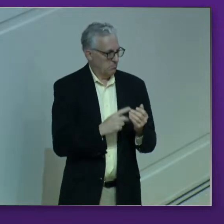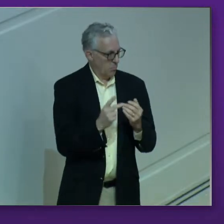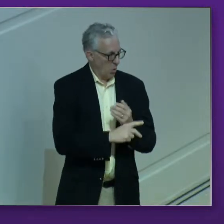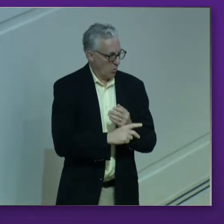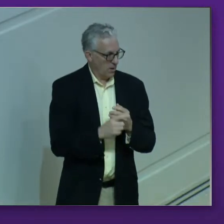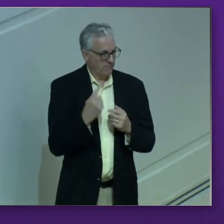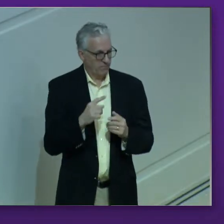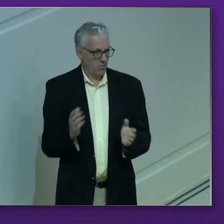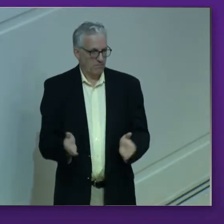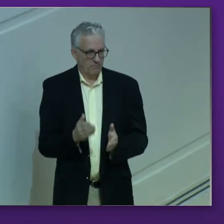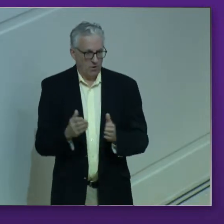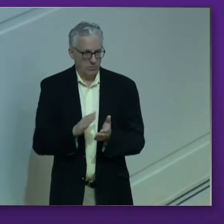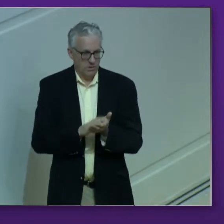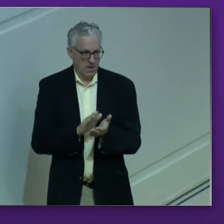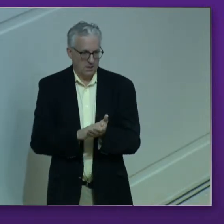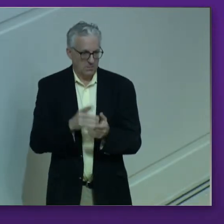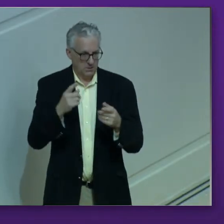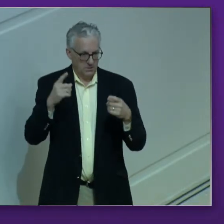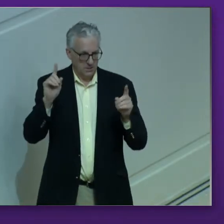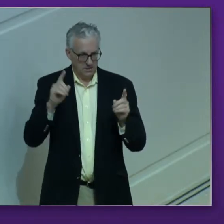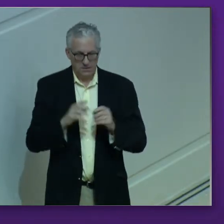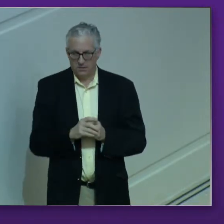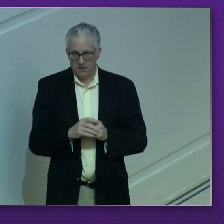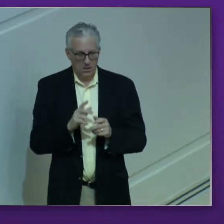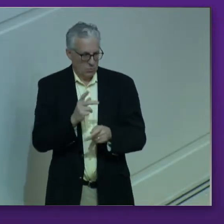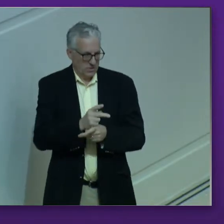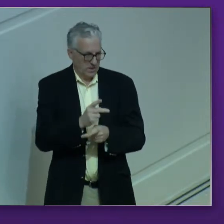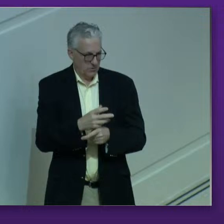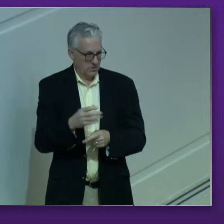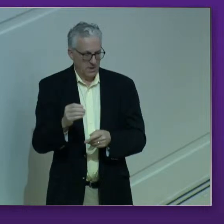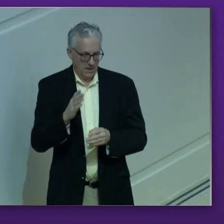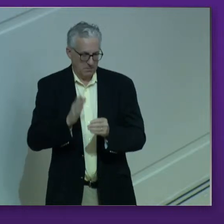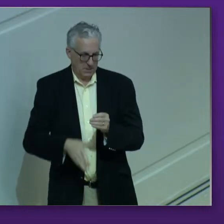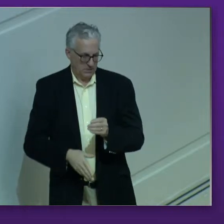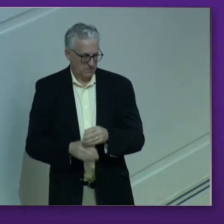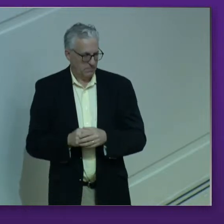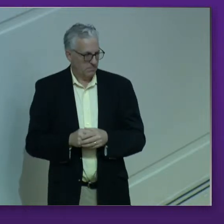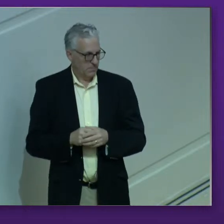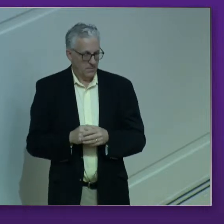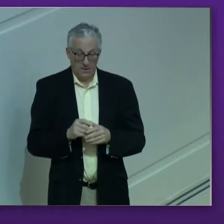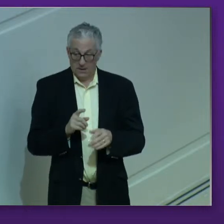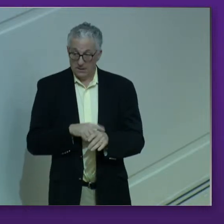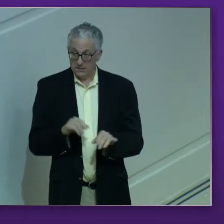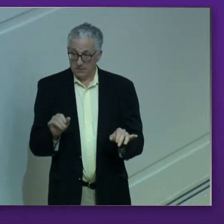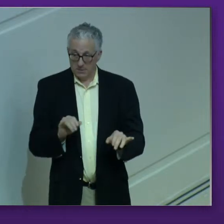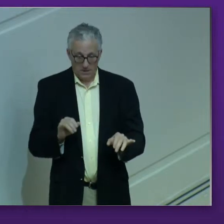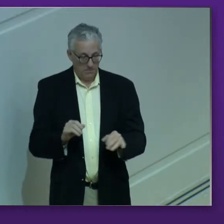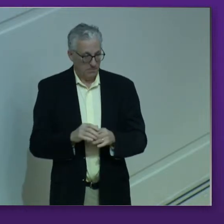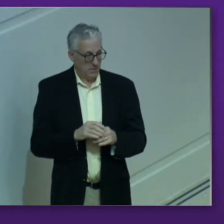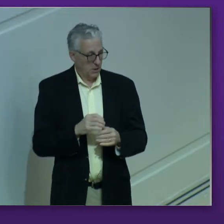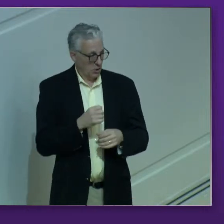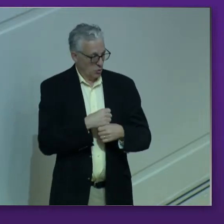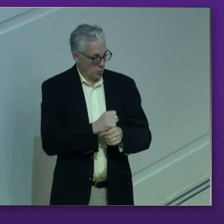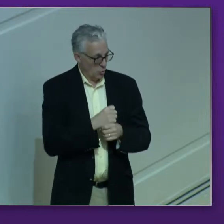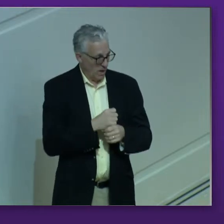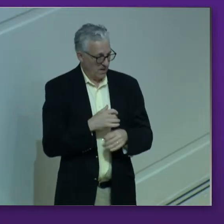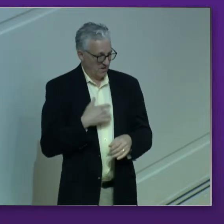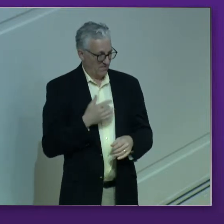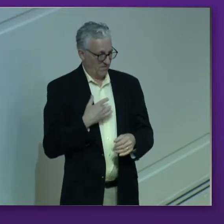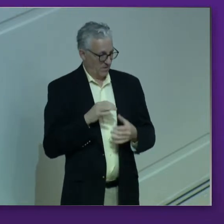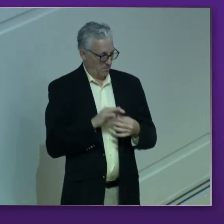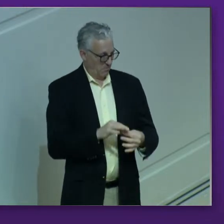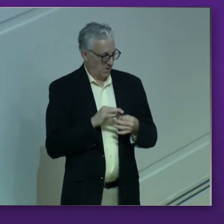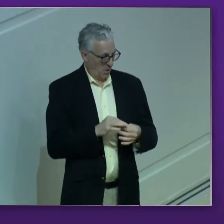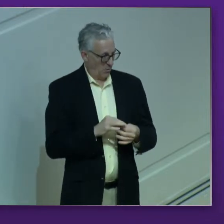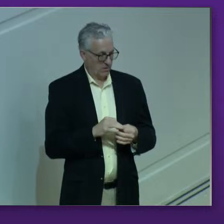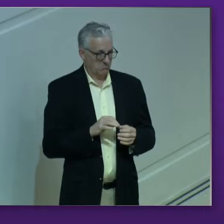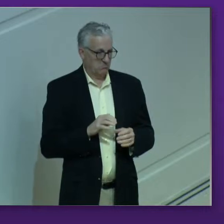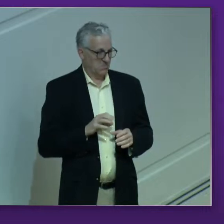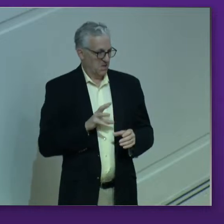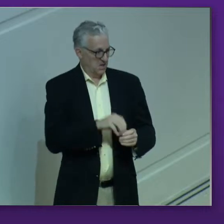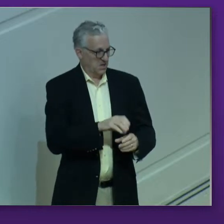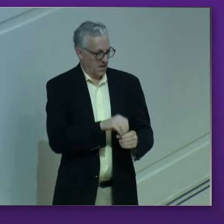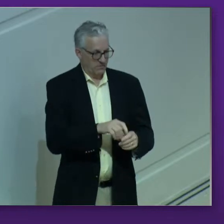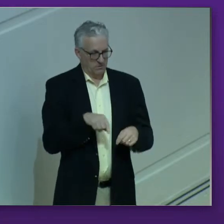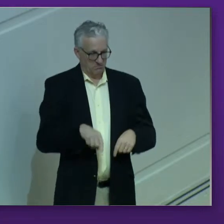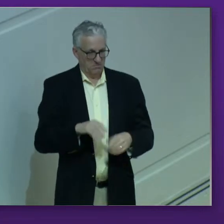STUDENT CENTERED MENTORING